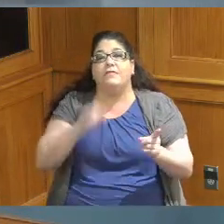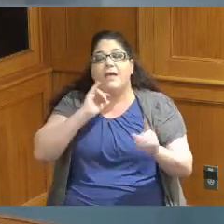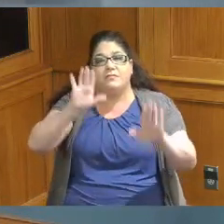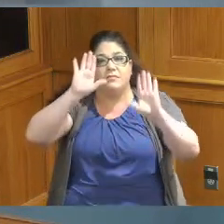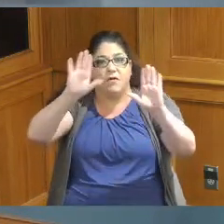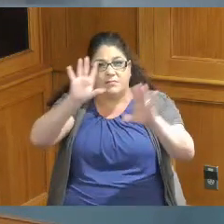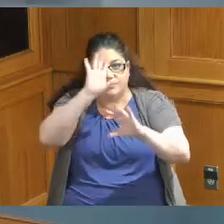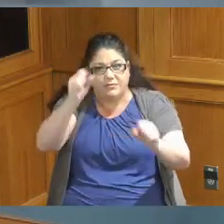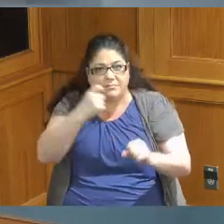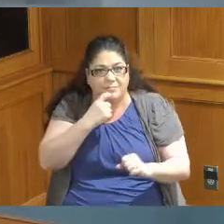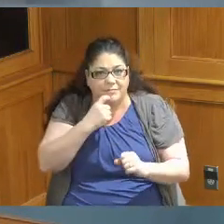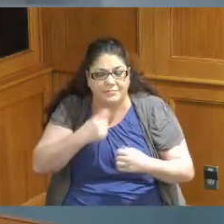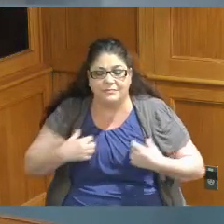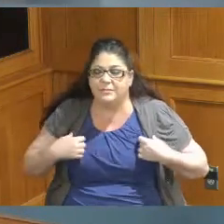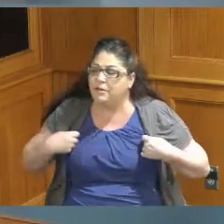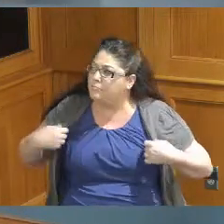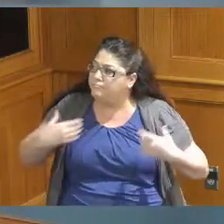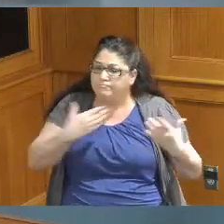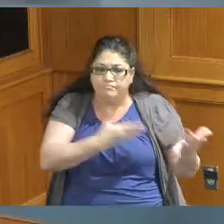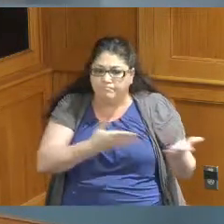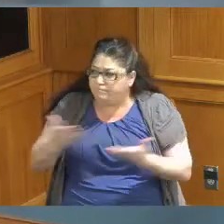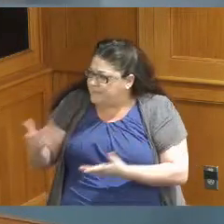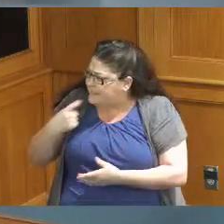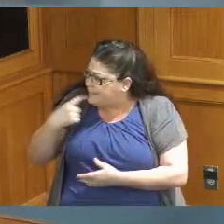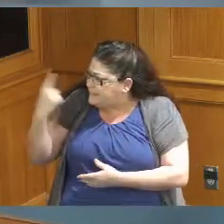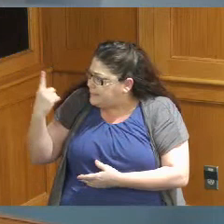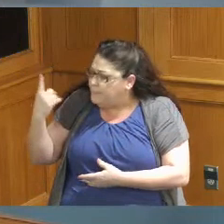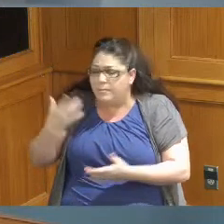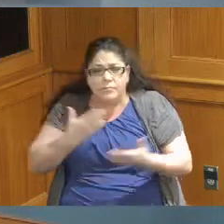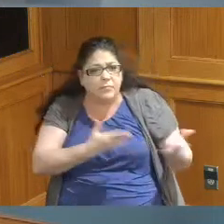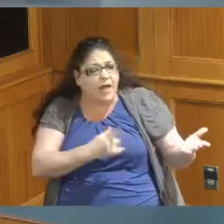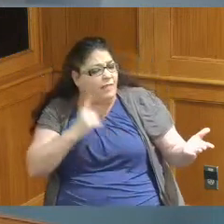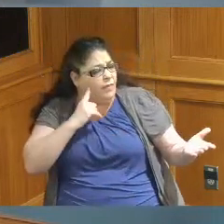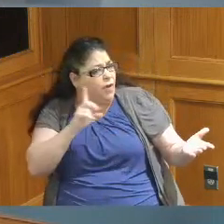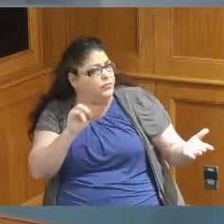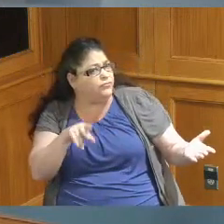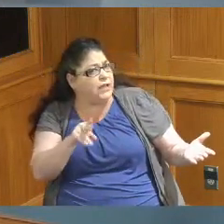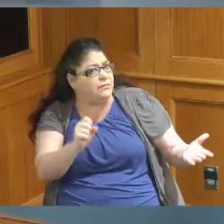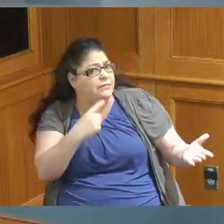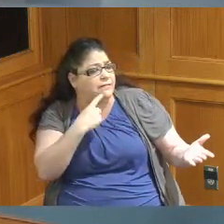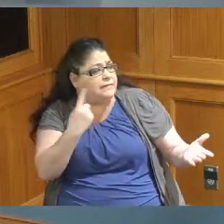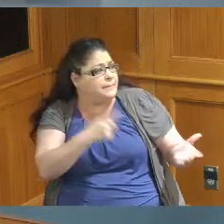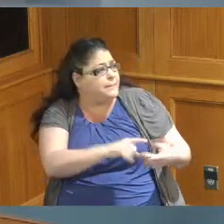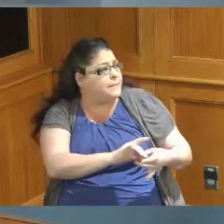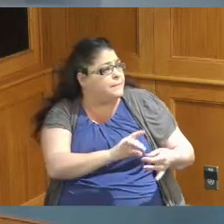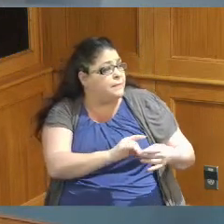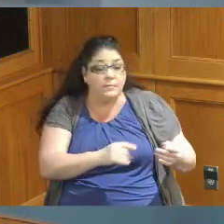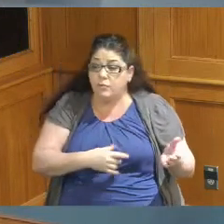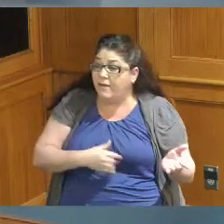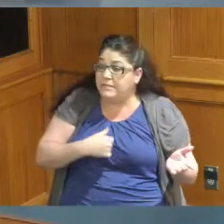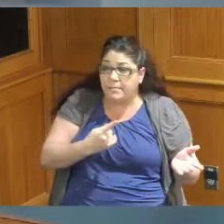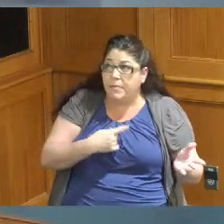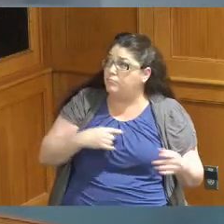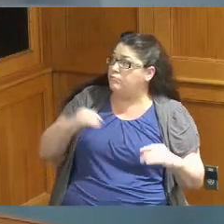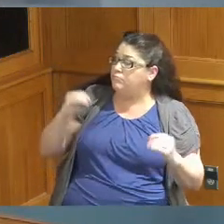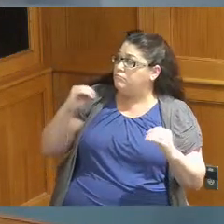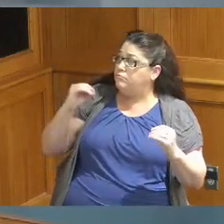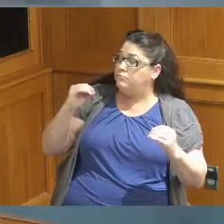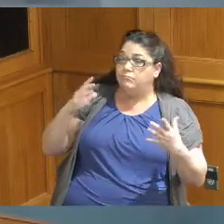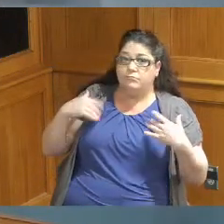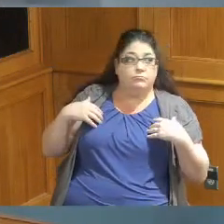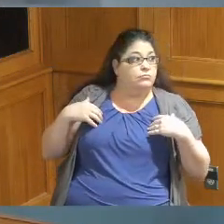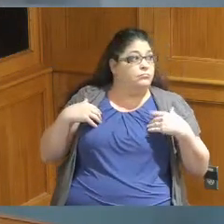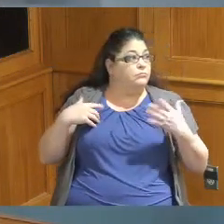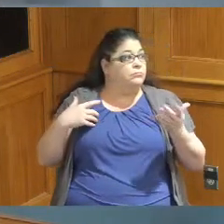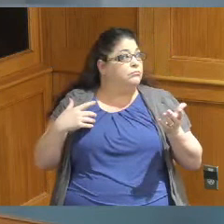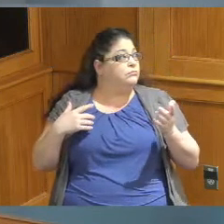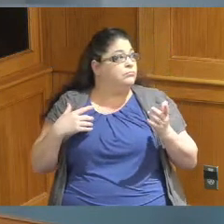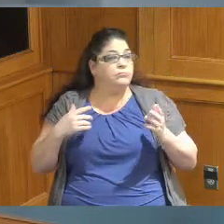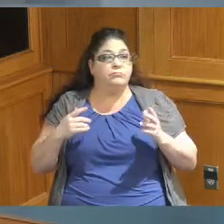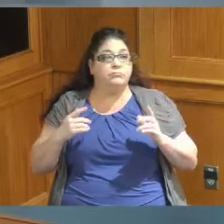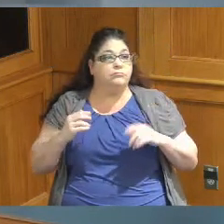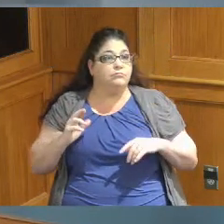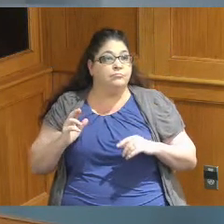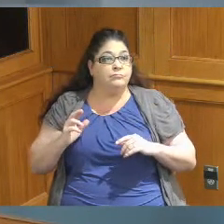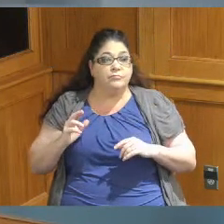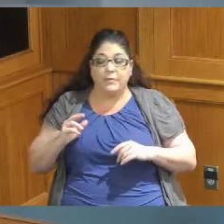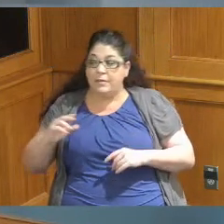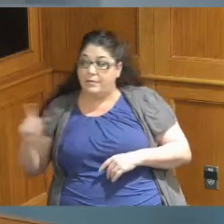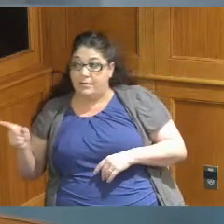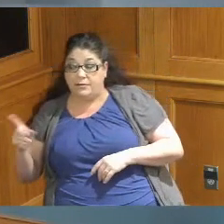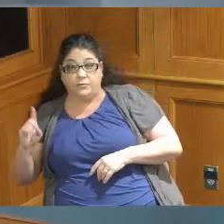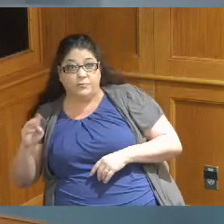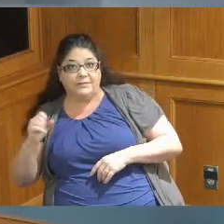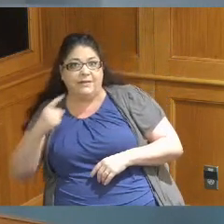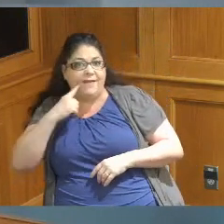and see if Commissioner said anything where did she go